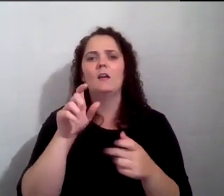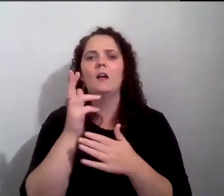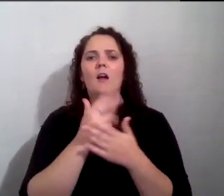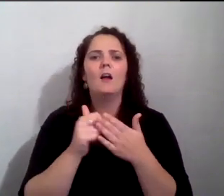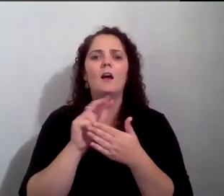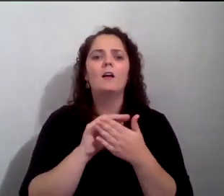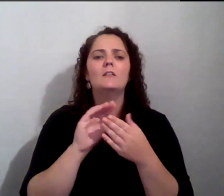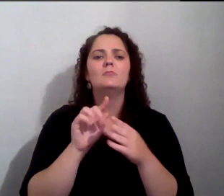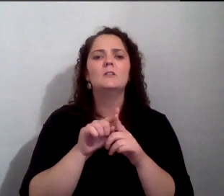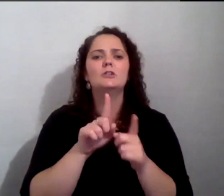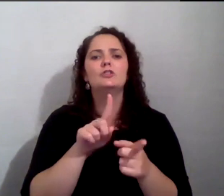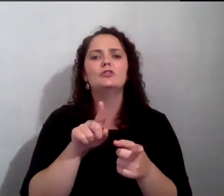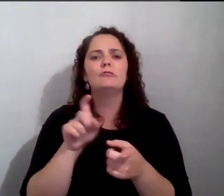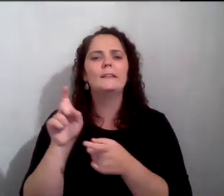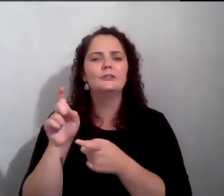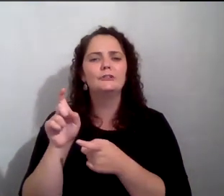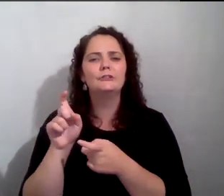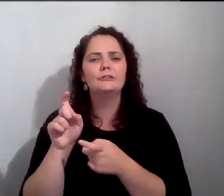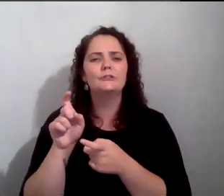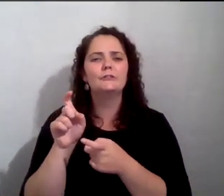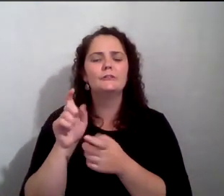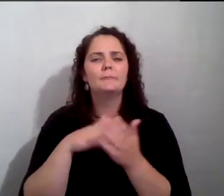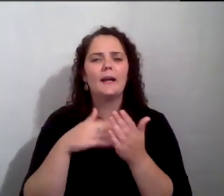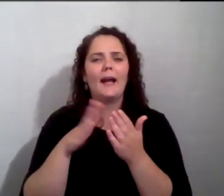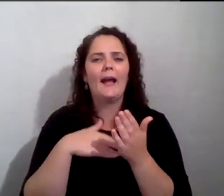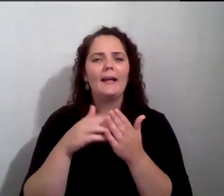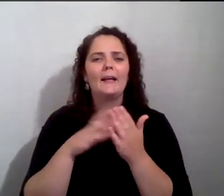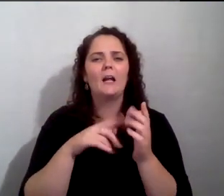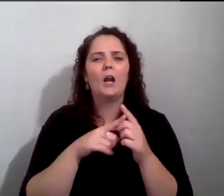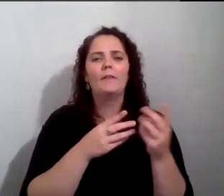from sort of what I don't know Nicholas Mernanstov calls the midst of